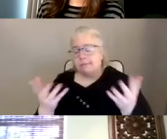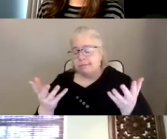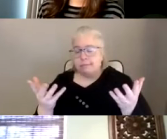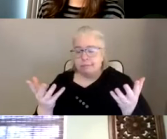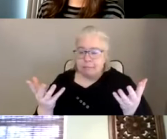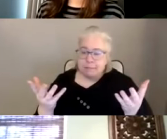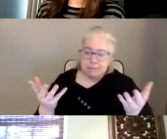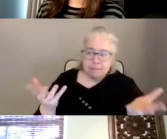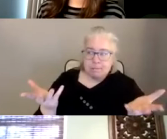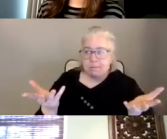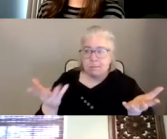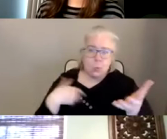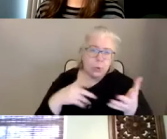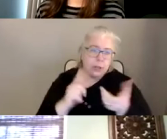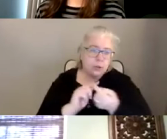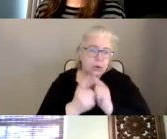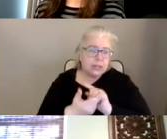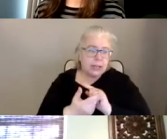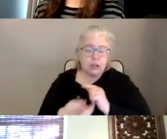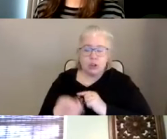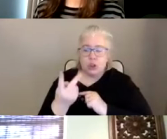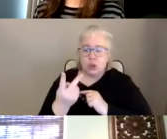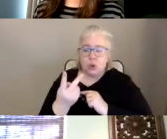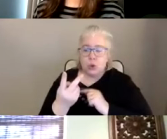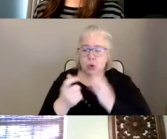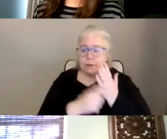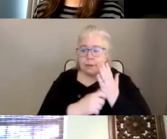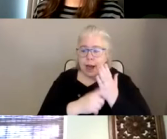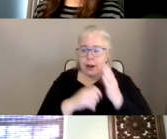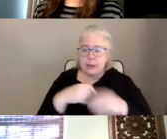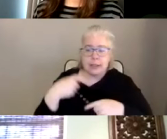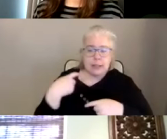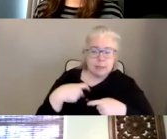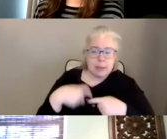we're going to translate two flyers into Spanish and a couple of social media posts.